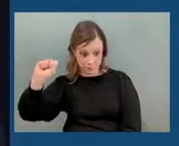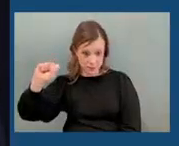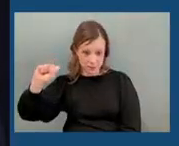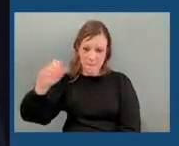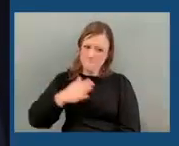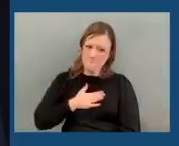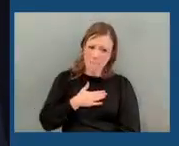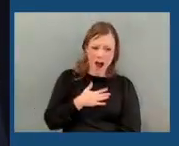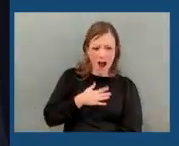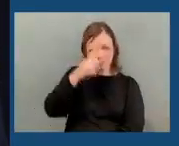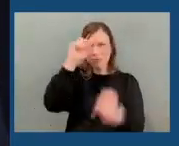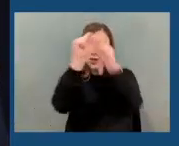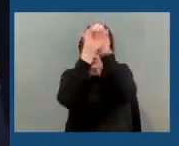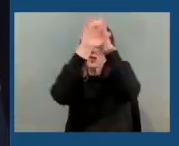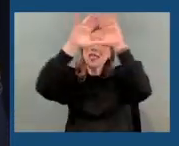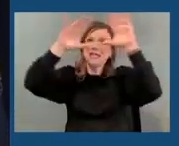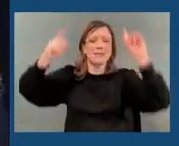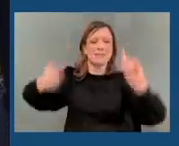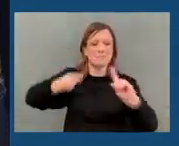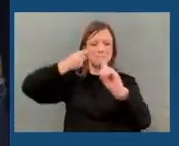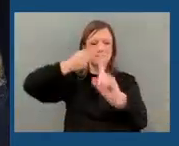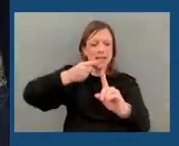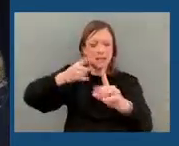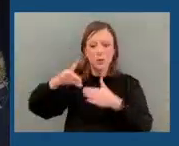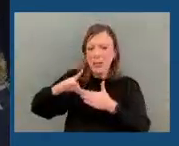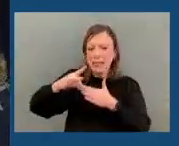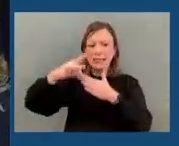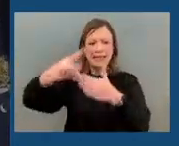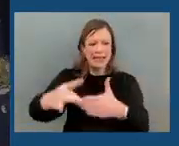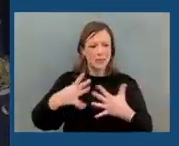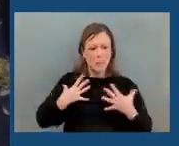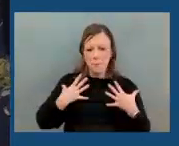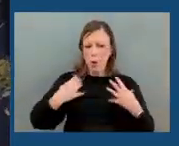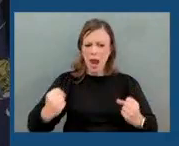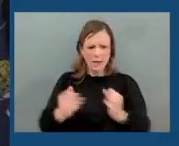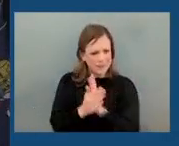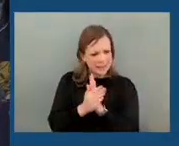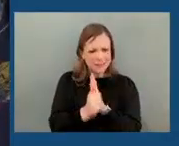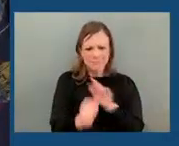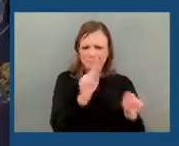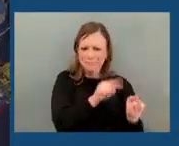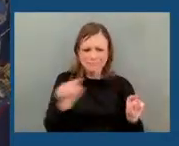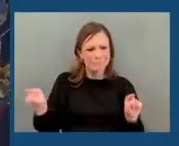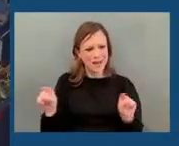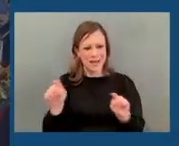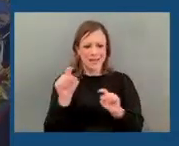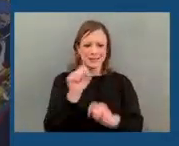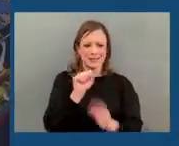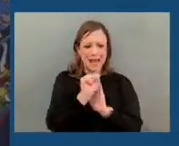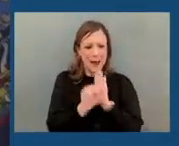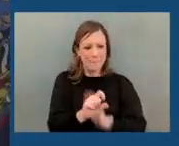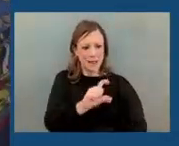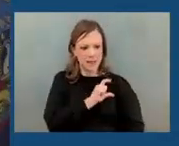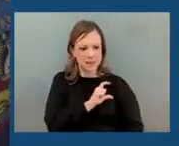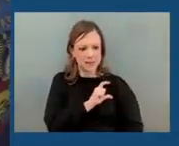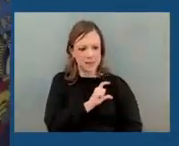to lead the brave and talented men and women of the New York State Police on our mission to protect and serve all New Yorkers.